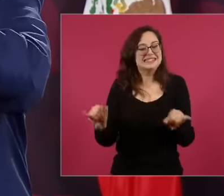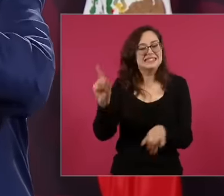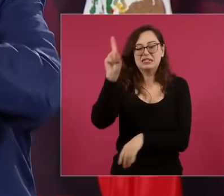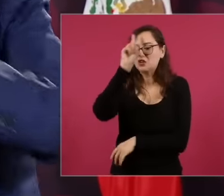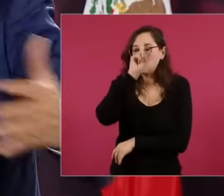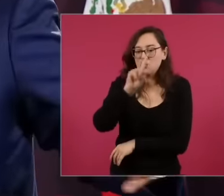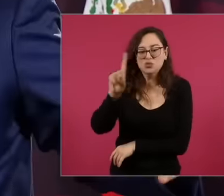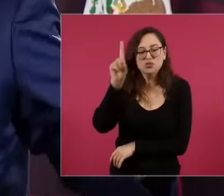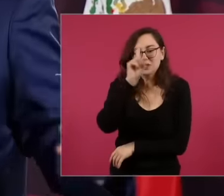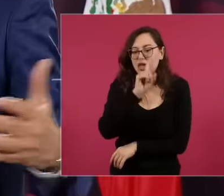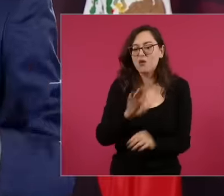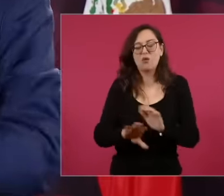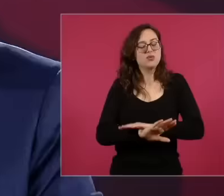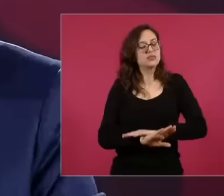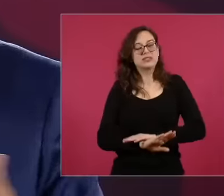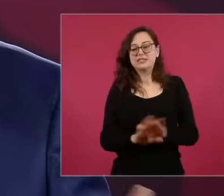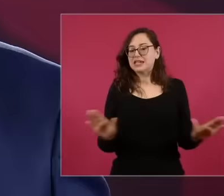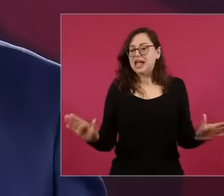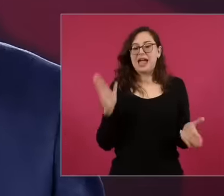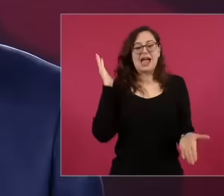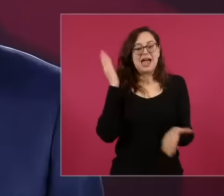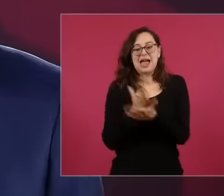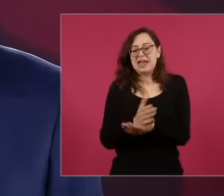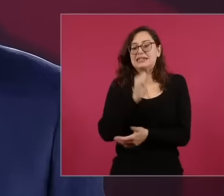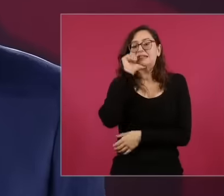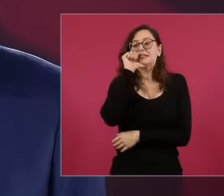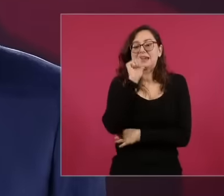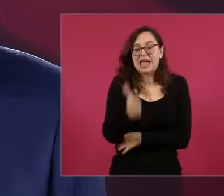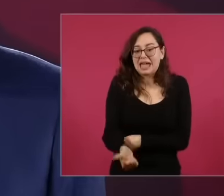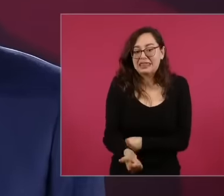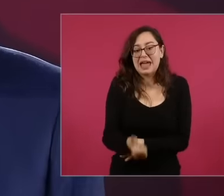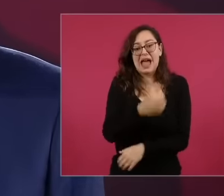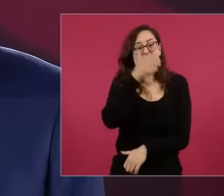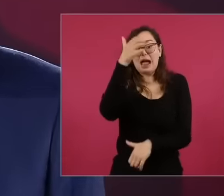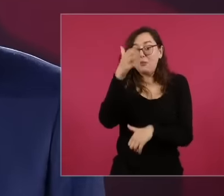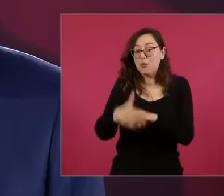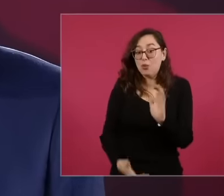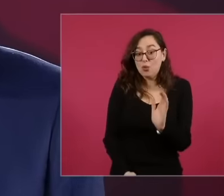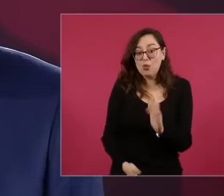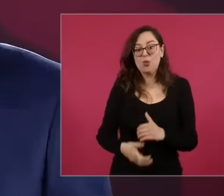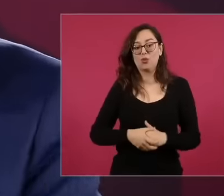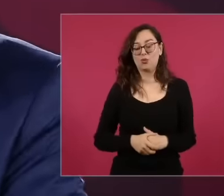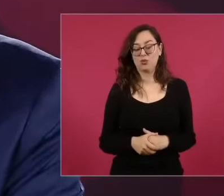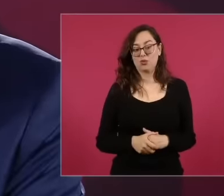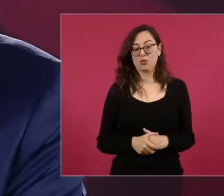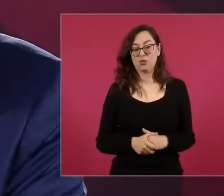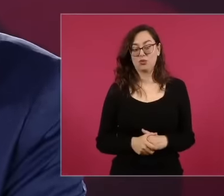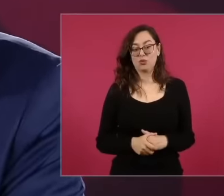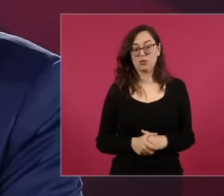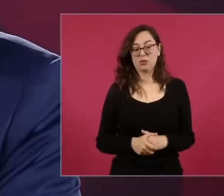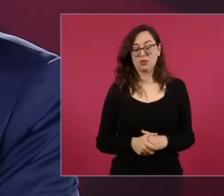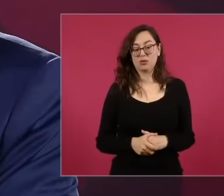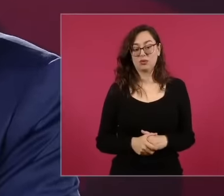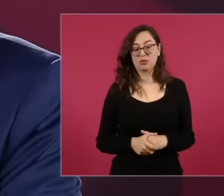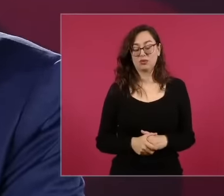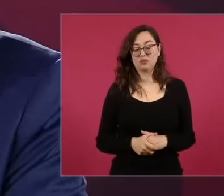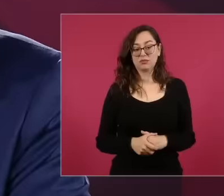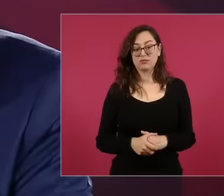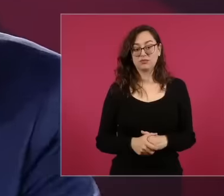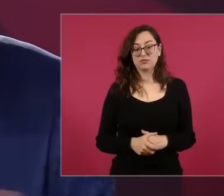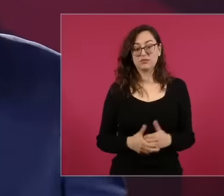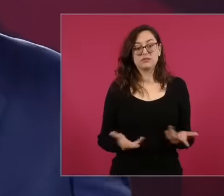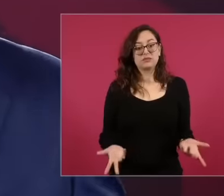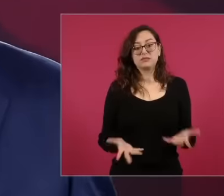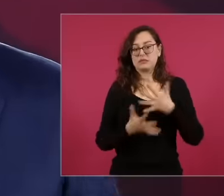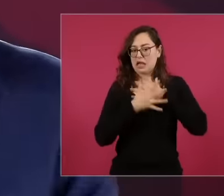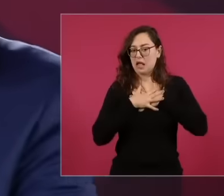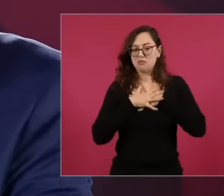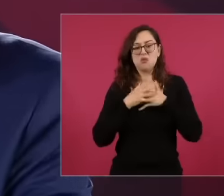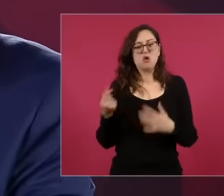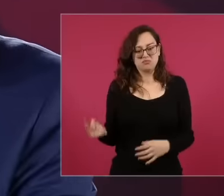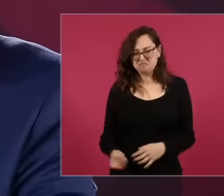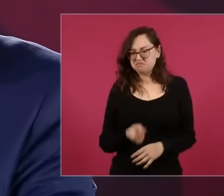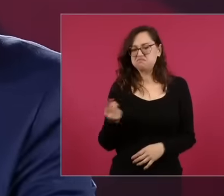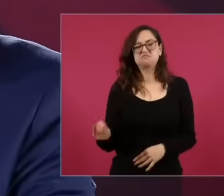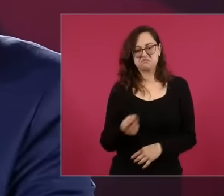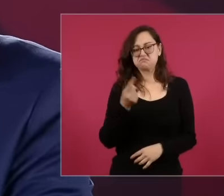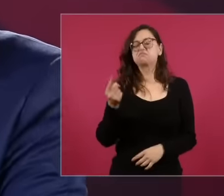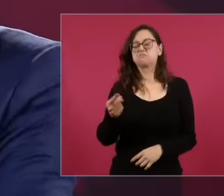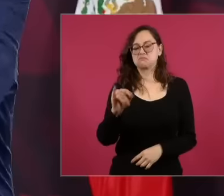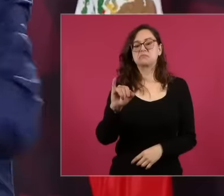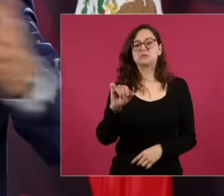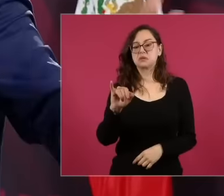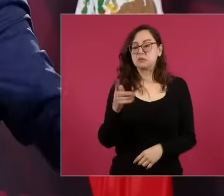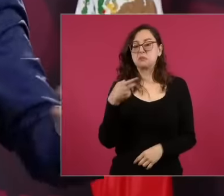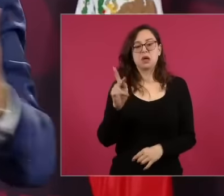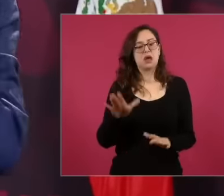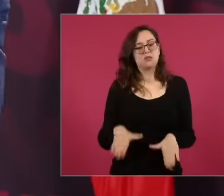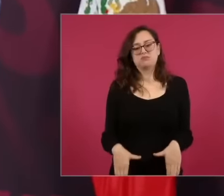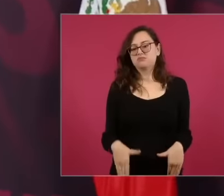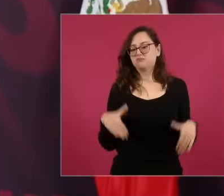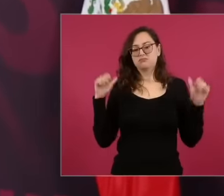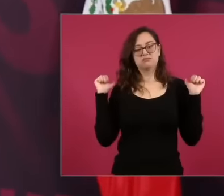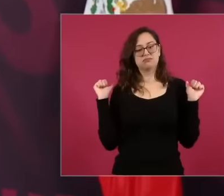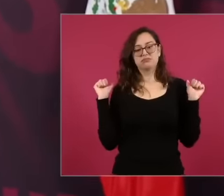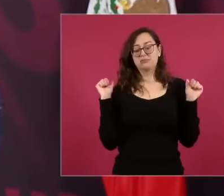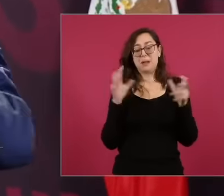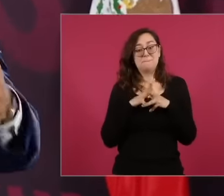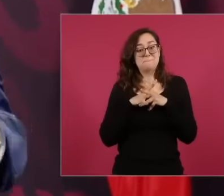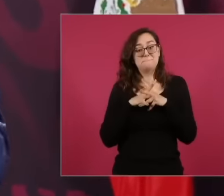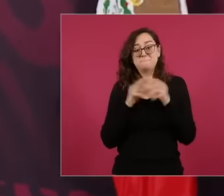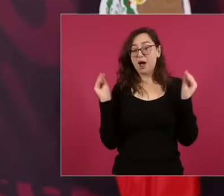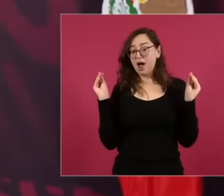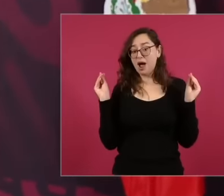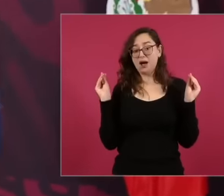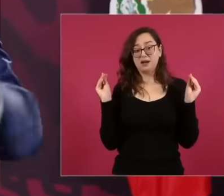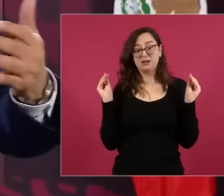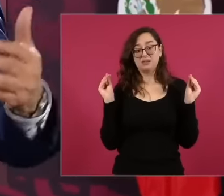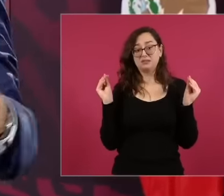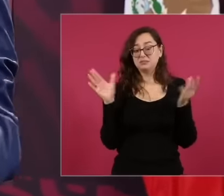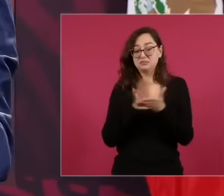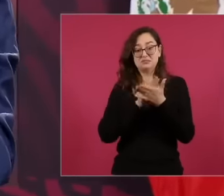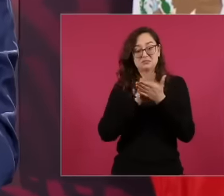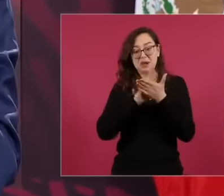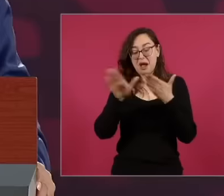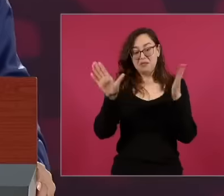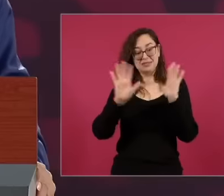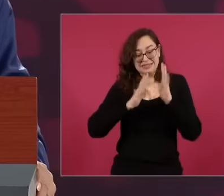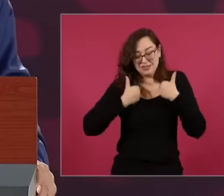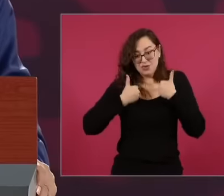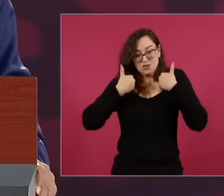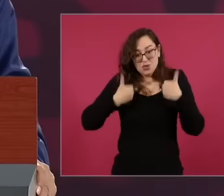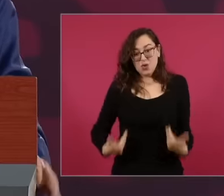able to do that with anyone and it will be eternal love but I am already disappearing I delete